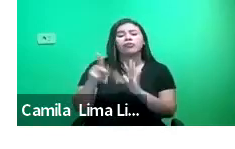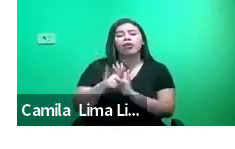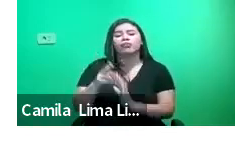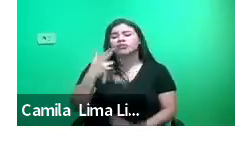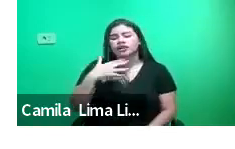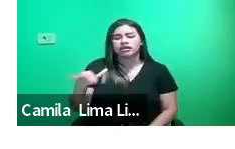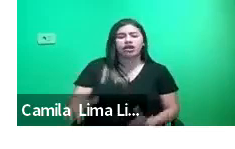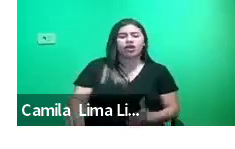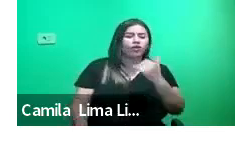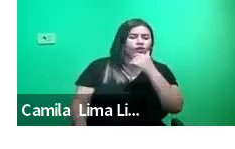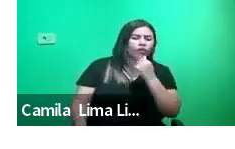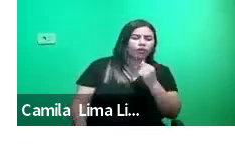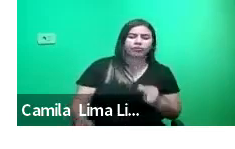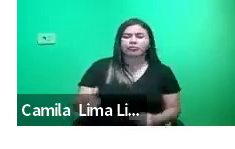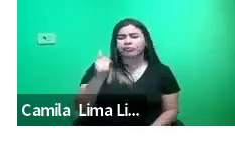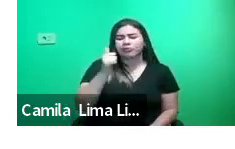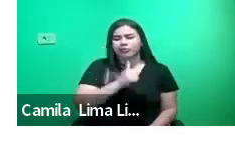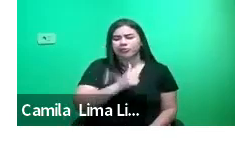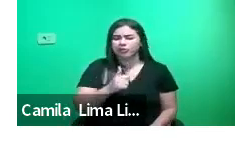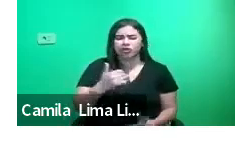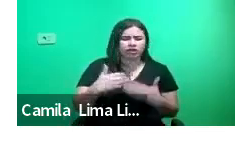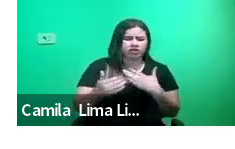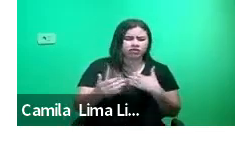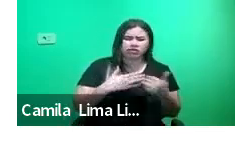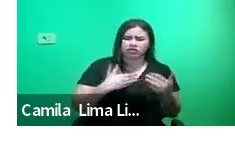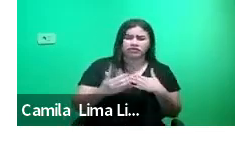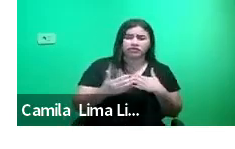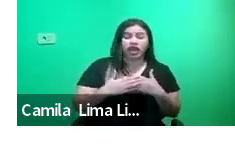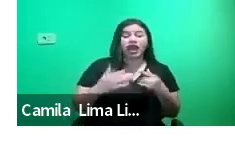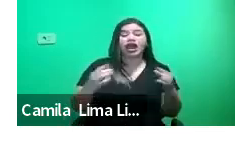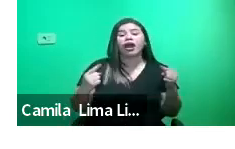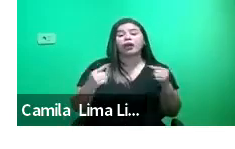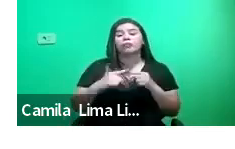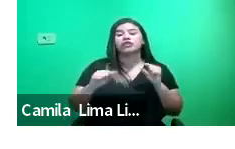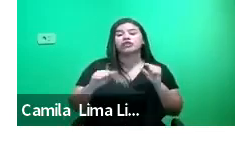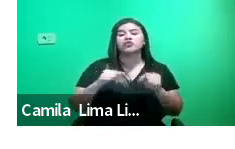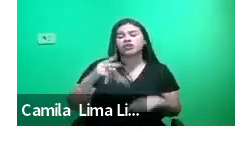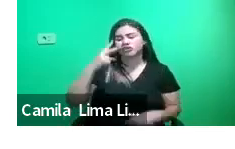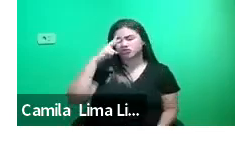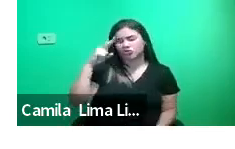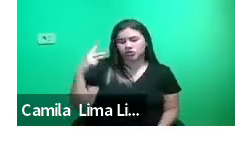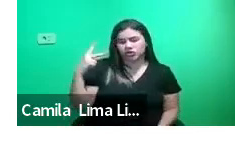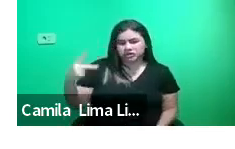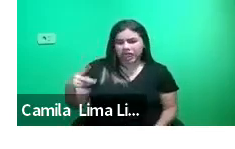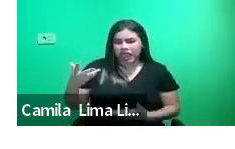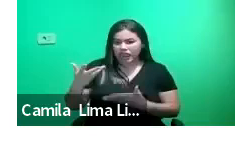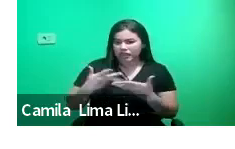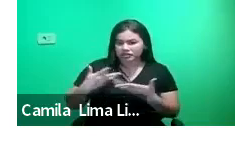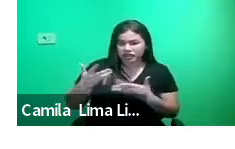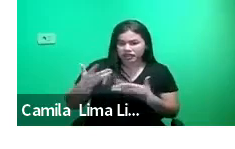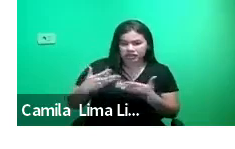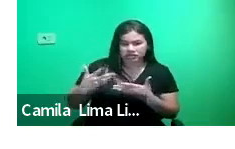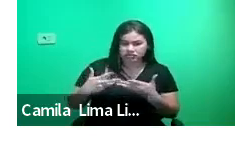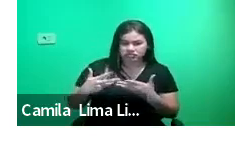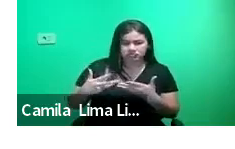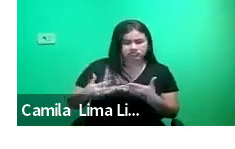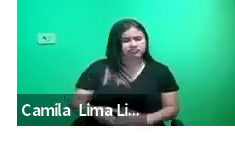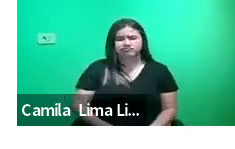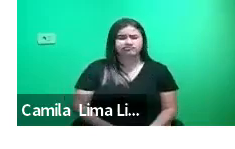In this interaction and in , and in the history of the interaction with the interaction with the mother that's not there there in this there in this account there in this account.